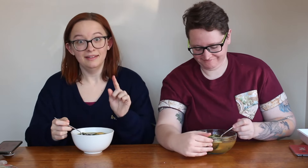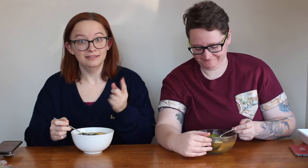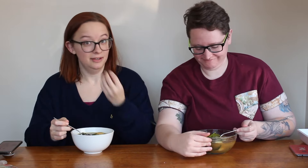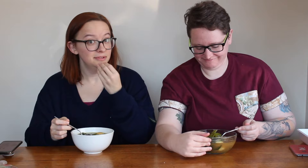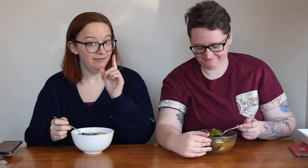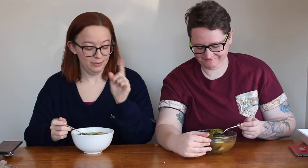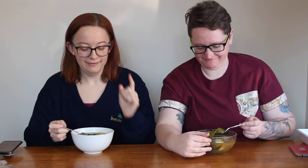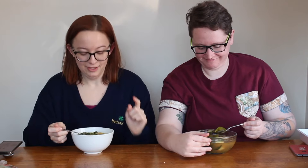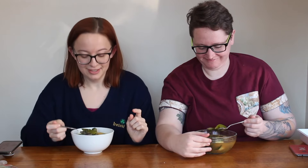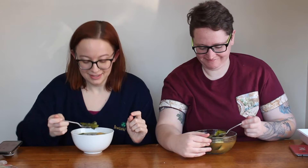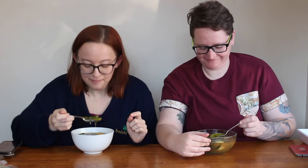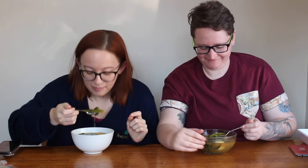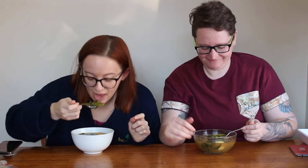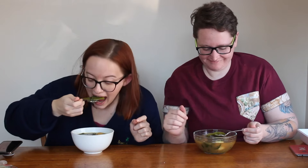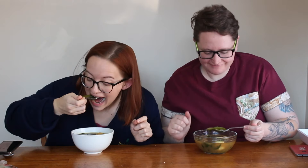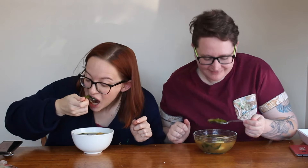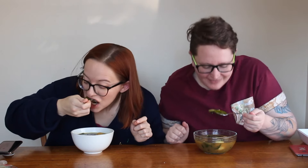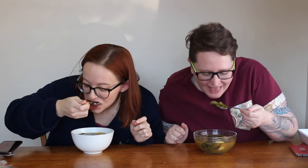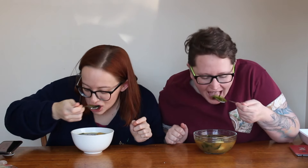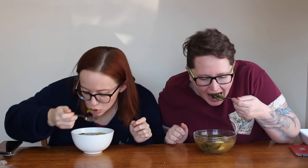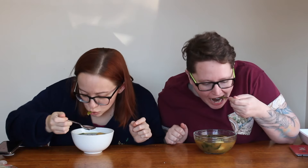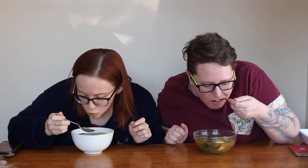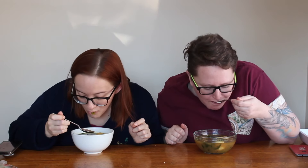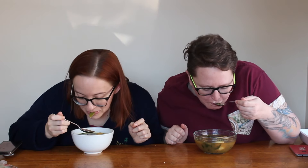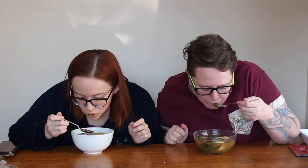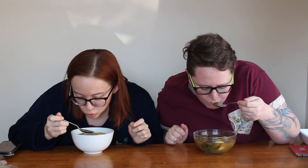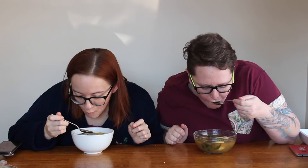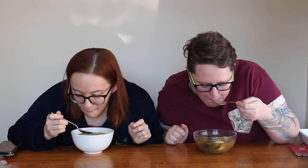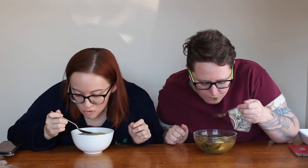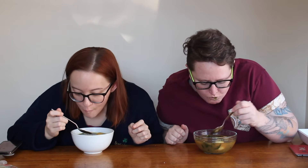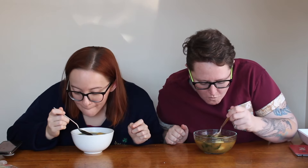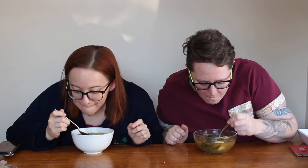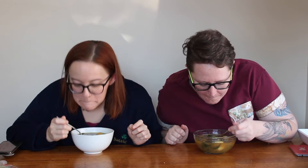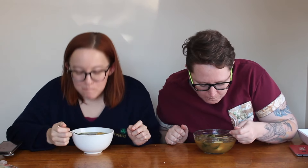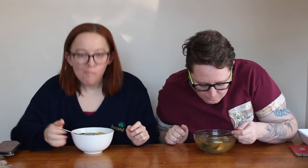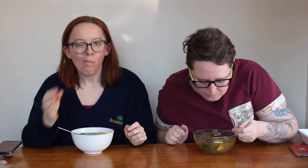While we are eating this soup. This is fish ball soup, well mostly fish ball soup. But looks good.